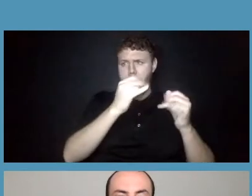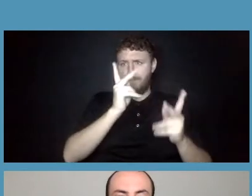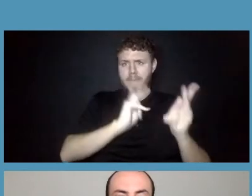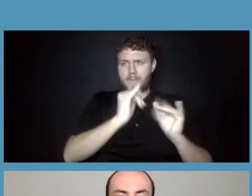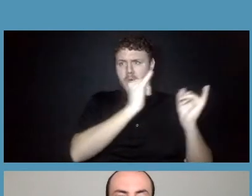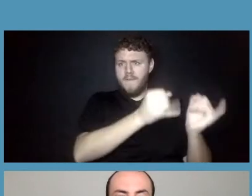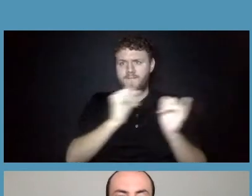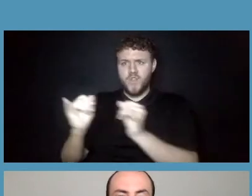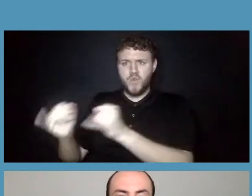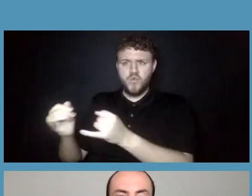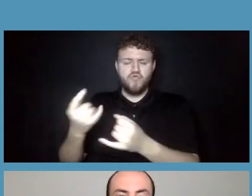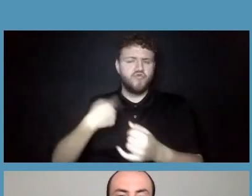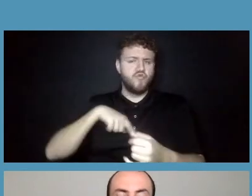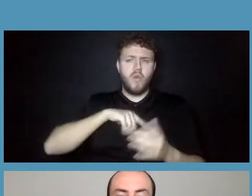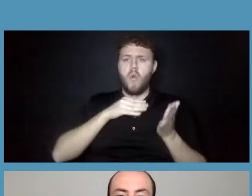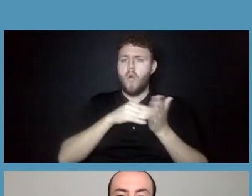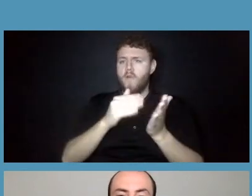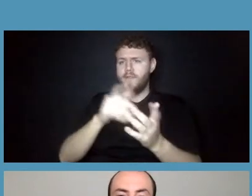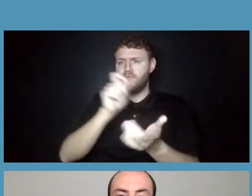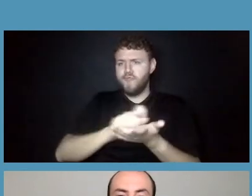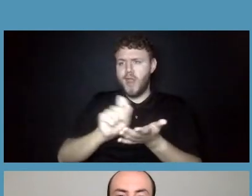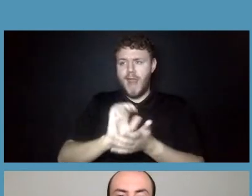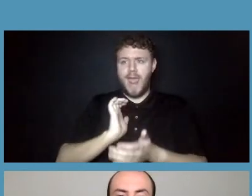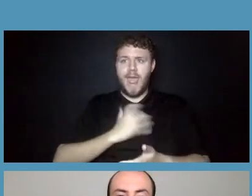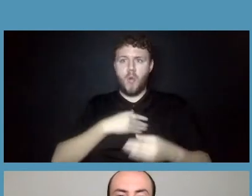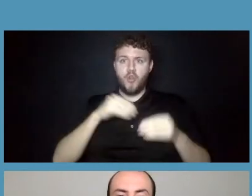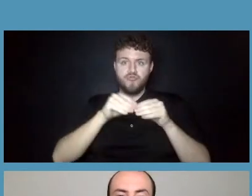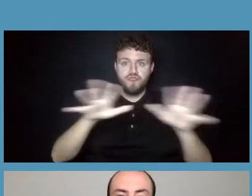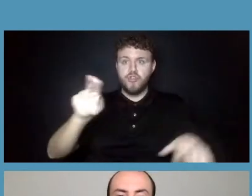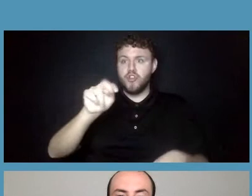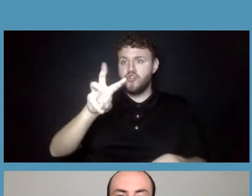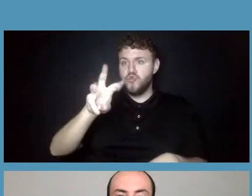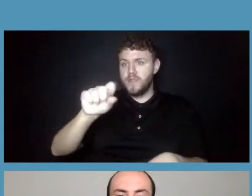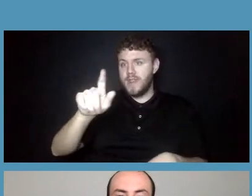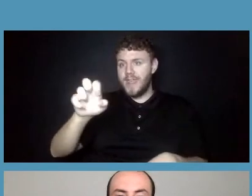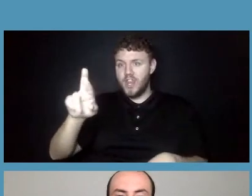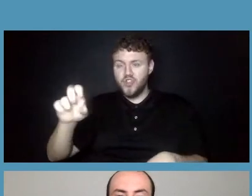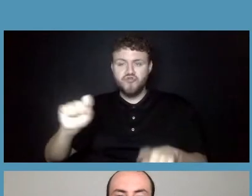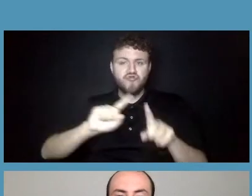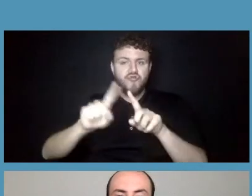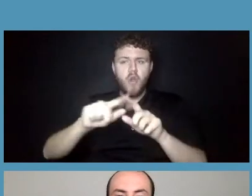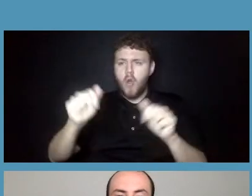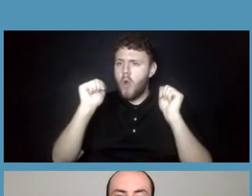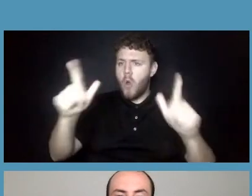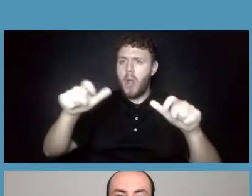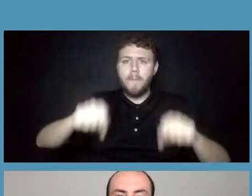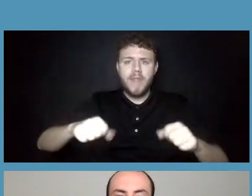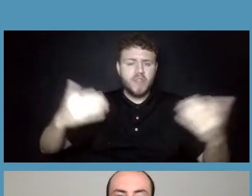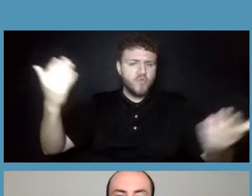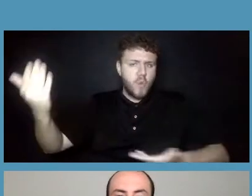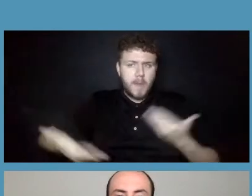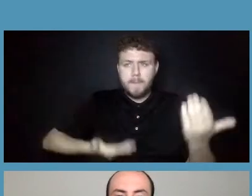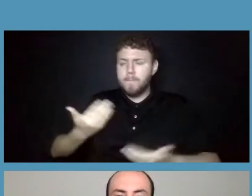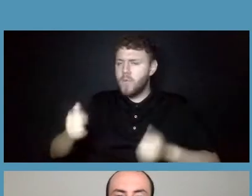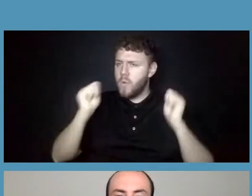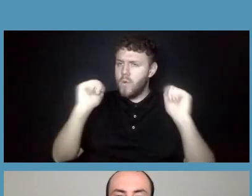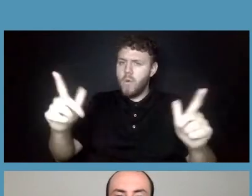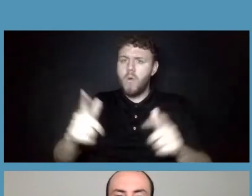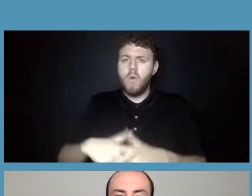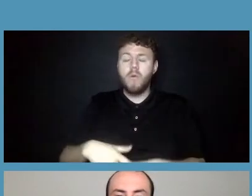write on any of our press releases, all abilities welcome, but Meredith's point too, listing